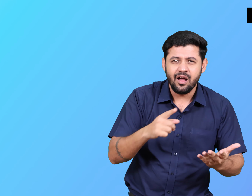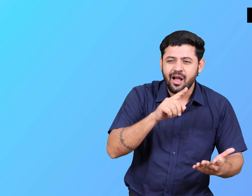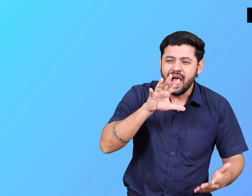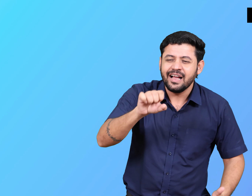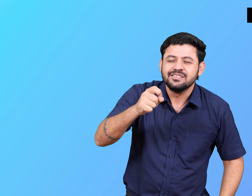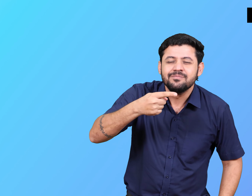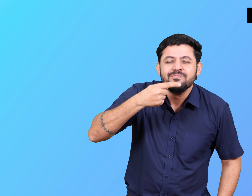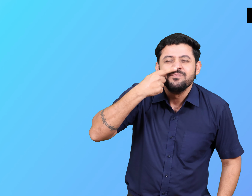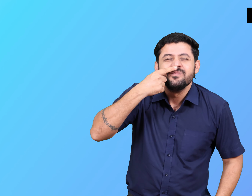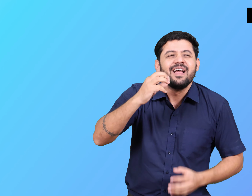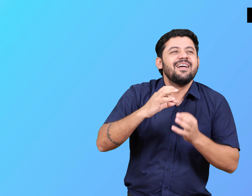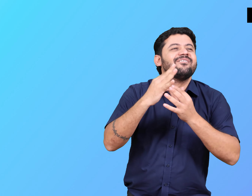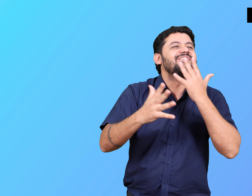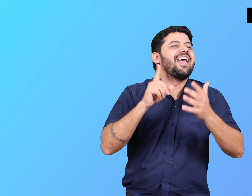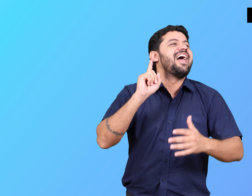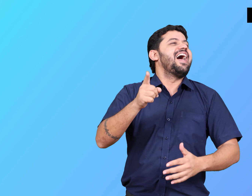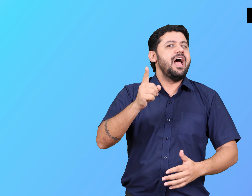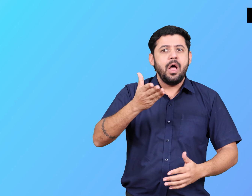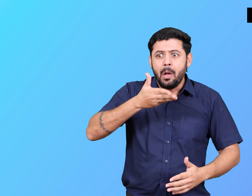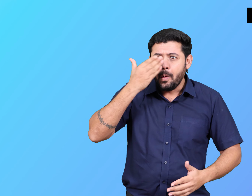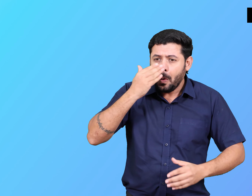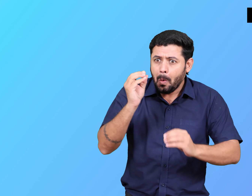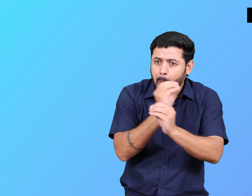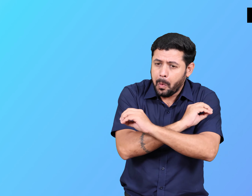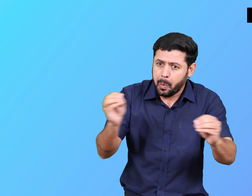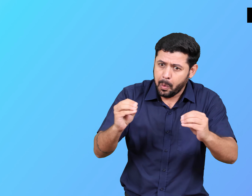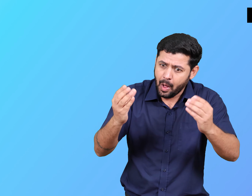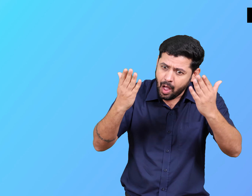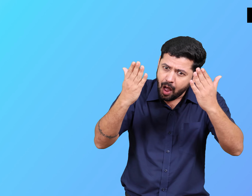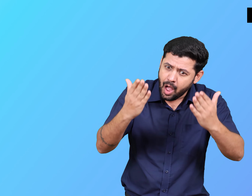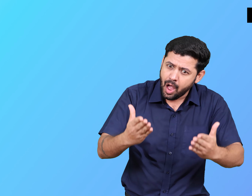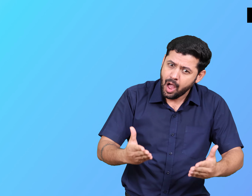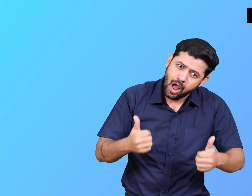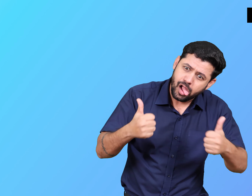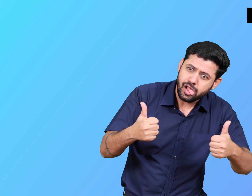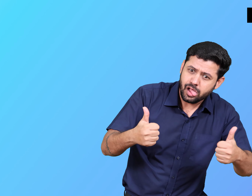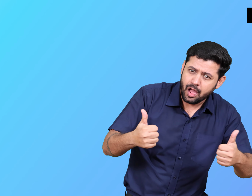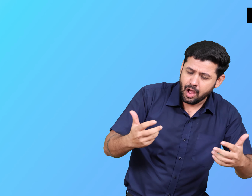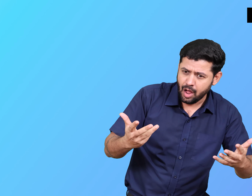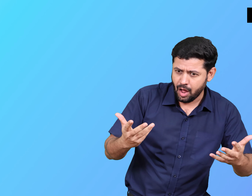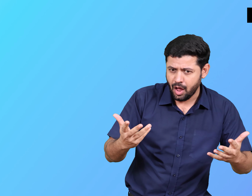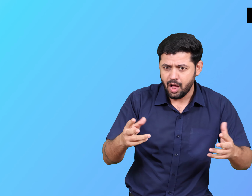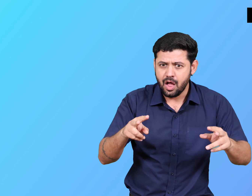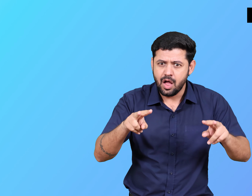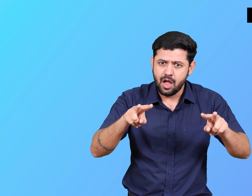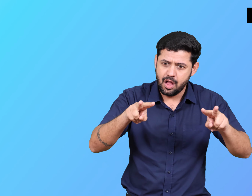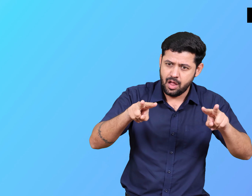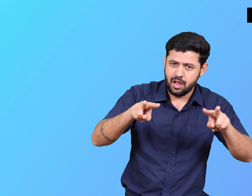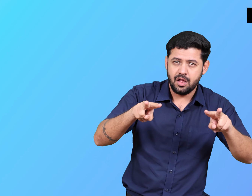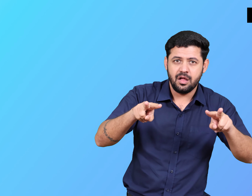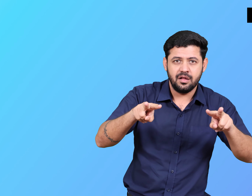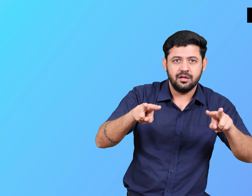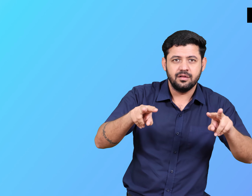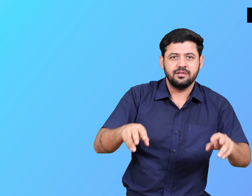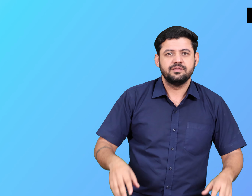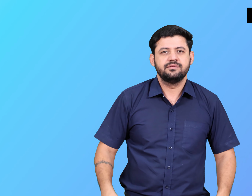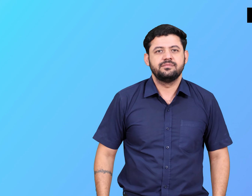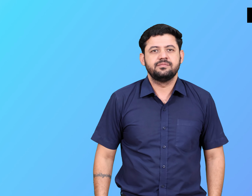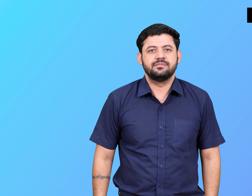They didn’t even smell as if they had been near fire.